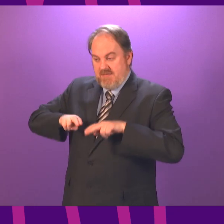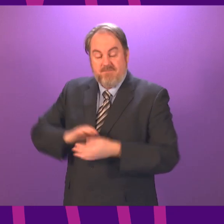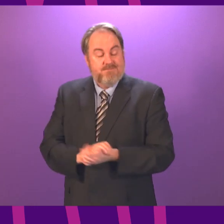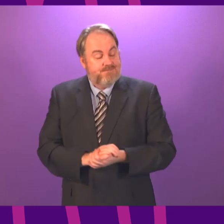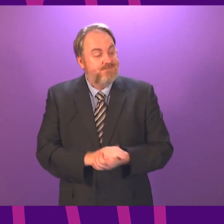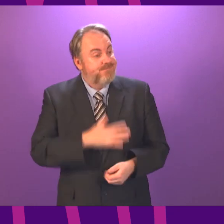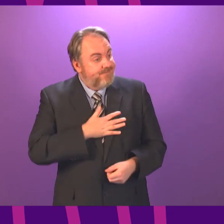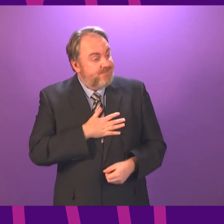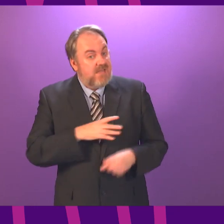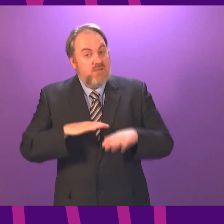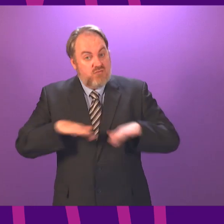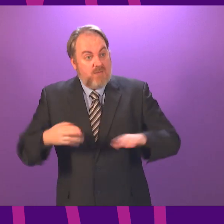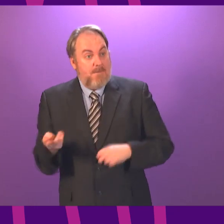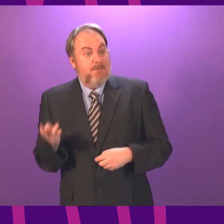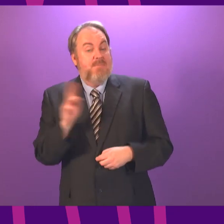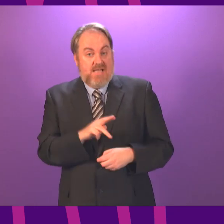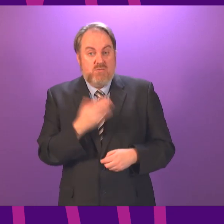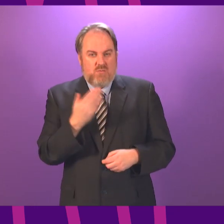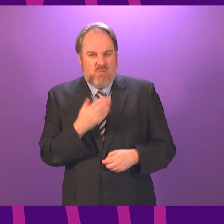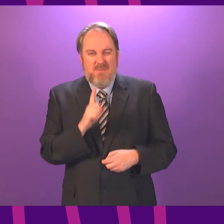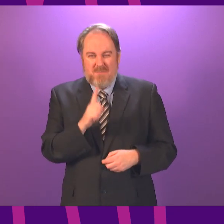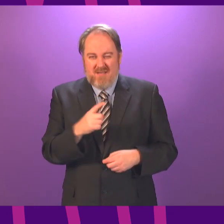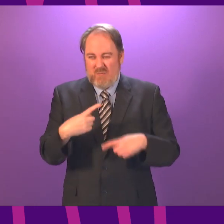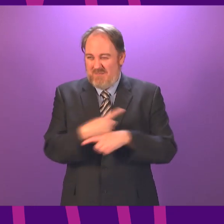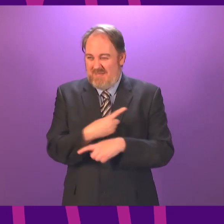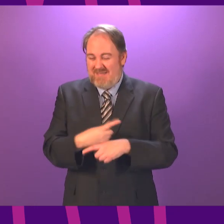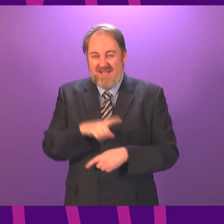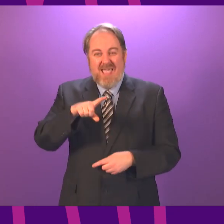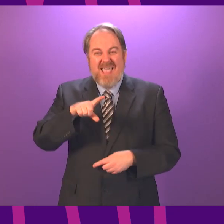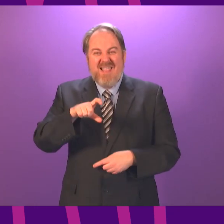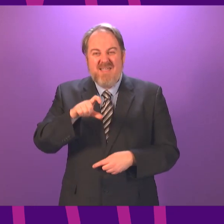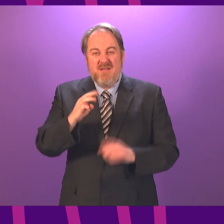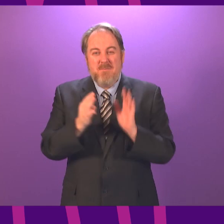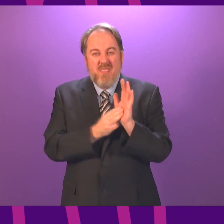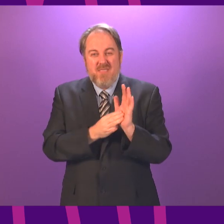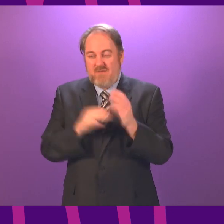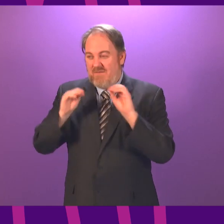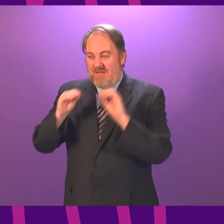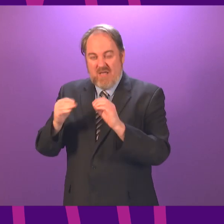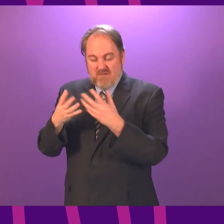to school next week, but 11 months of disruption to classroom education will come at a great